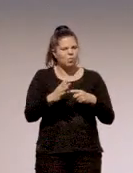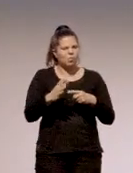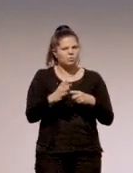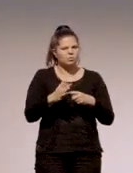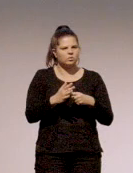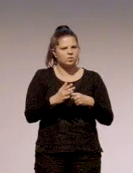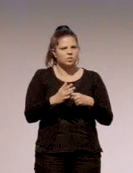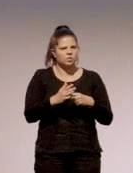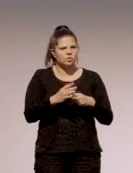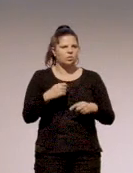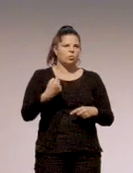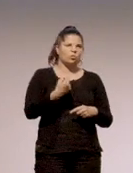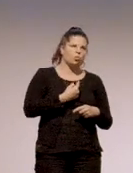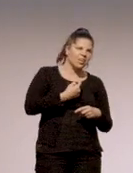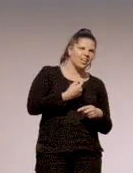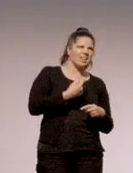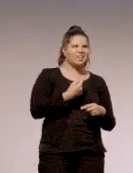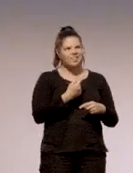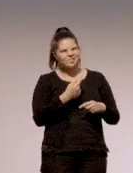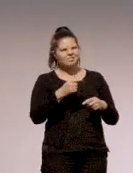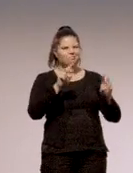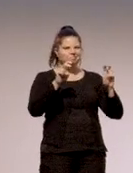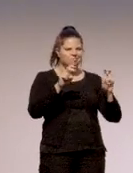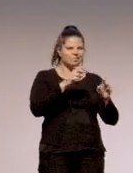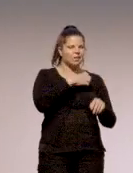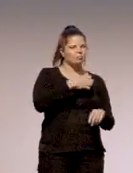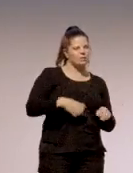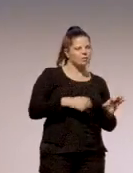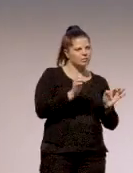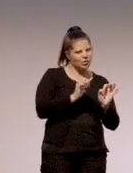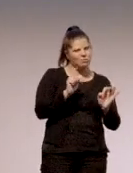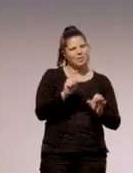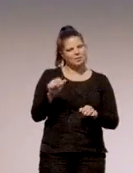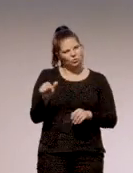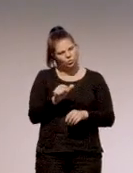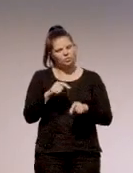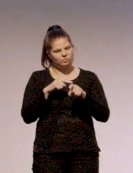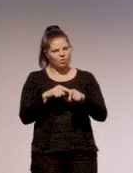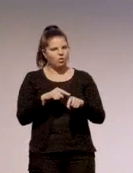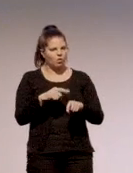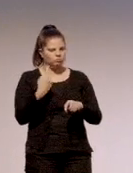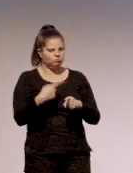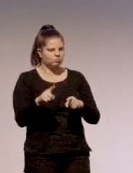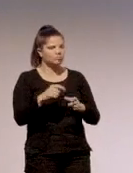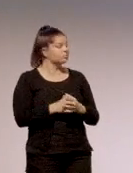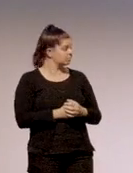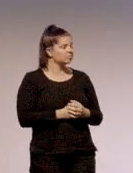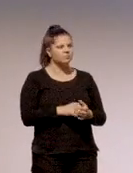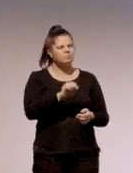really isn't good enough to...as an excuse to not do better? Yeah, it's funny I used to...before this, I used to work in media